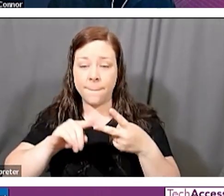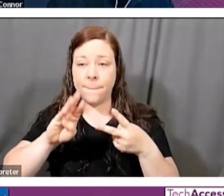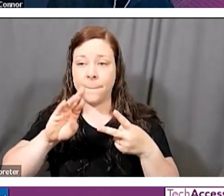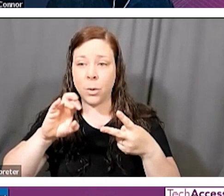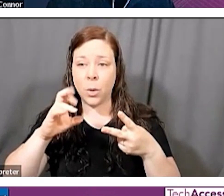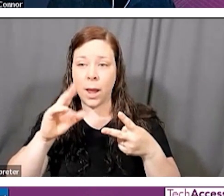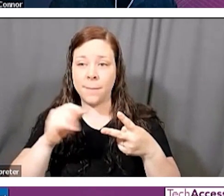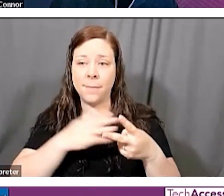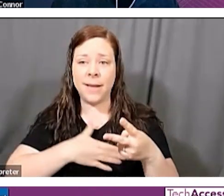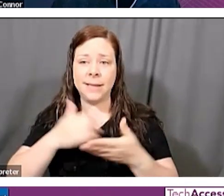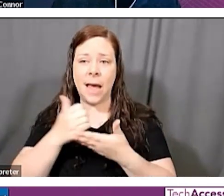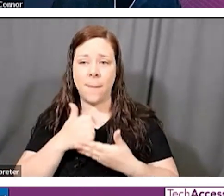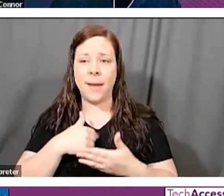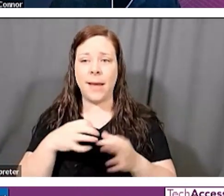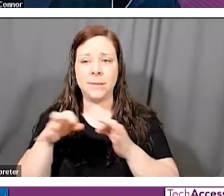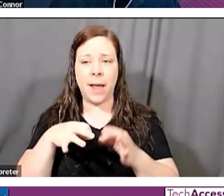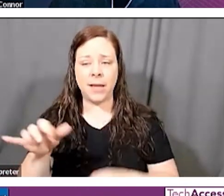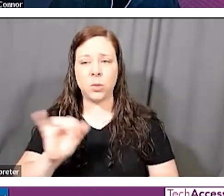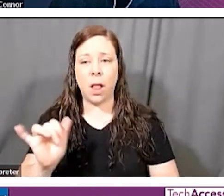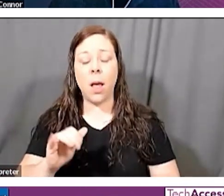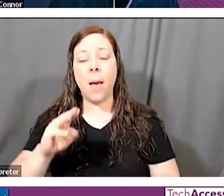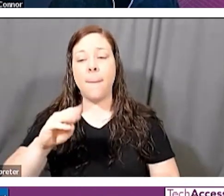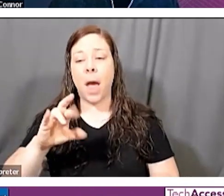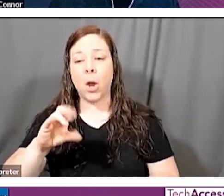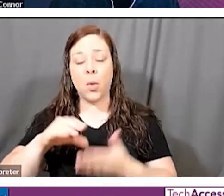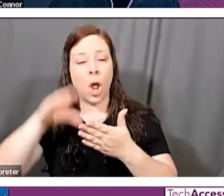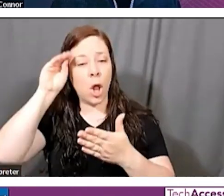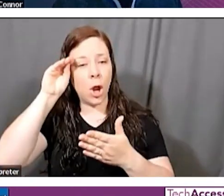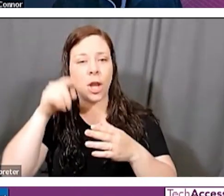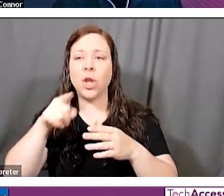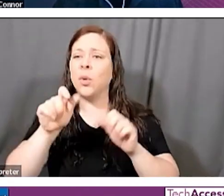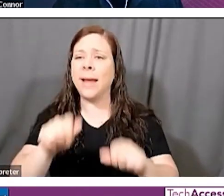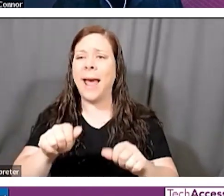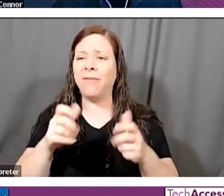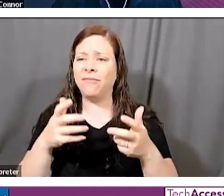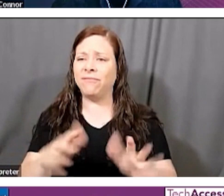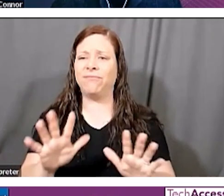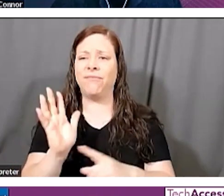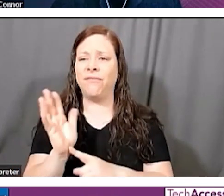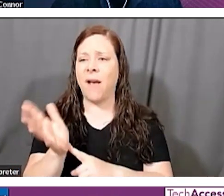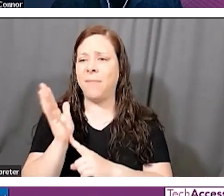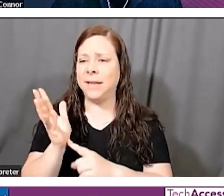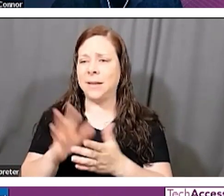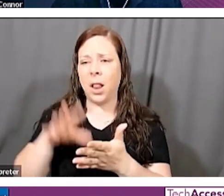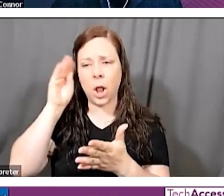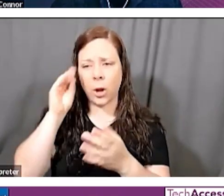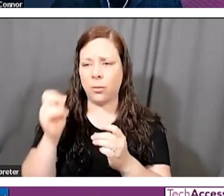The way I view micro-learning is it's learning that can be done in less than five minutes. And there's probably a far more technical definition that e-learning